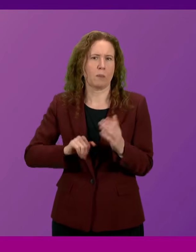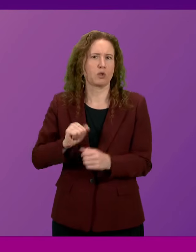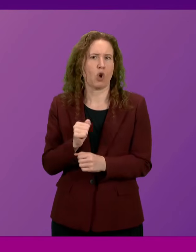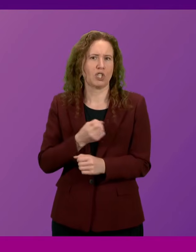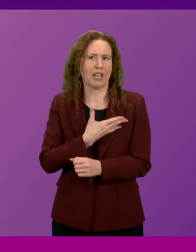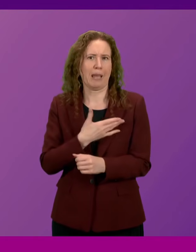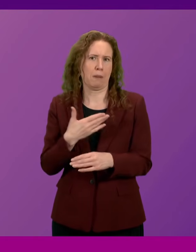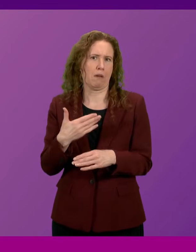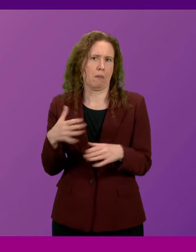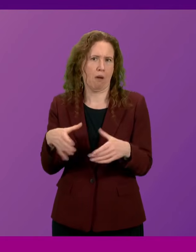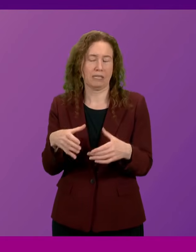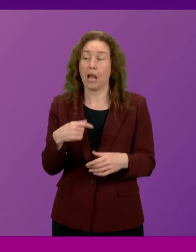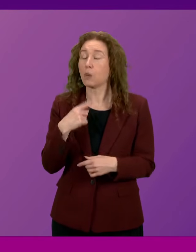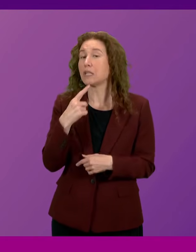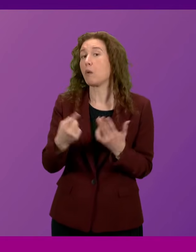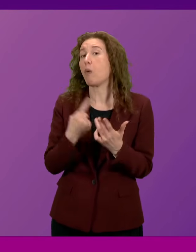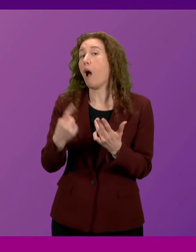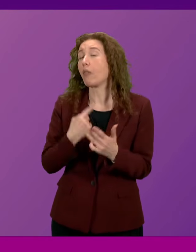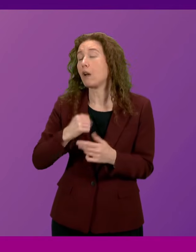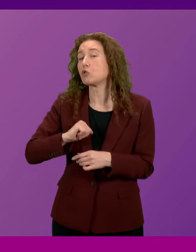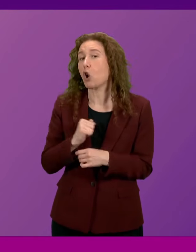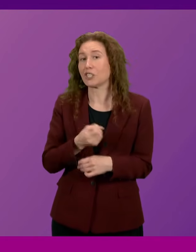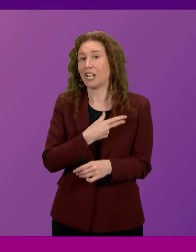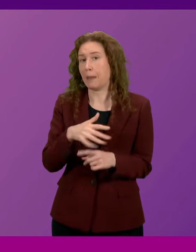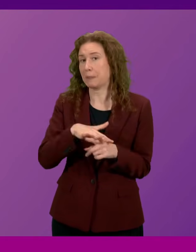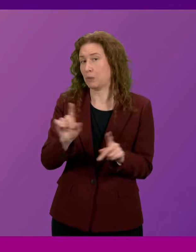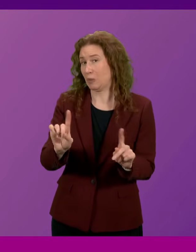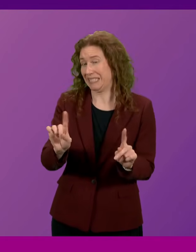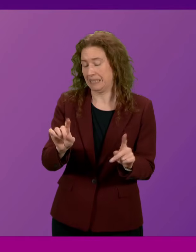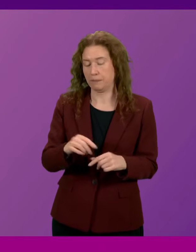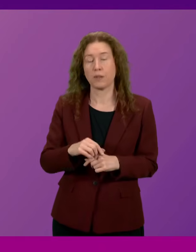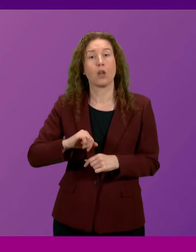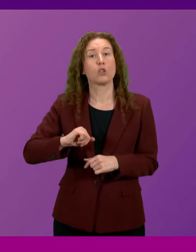I will tell Parliament what the other Scottish Labour position is. The Scottish Labour Party